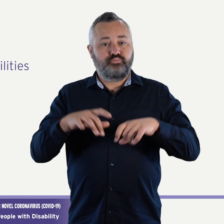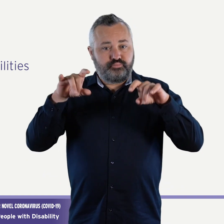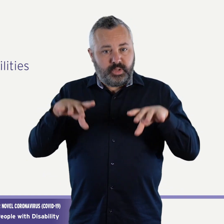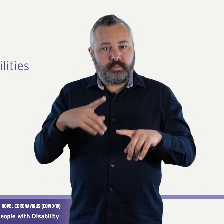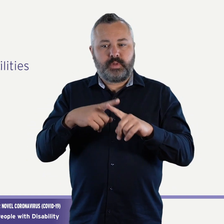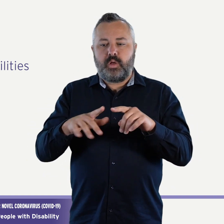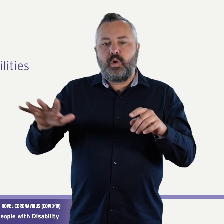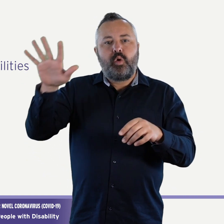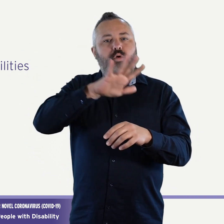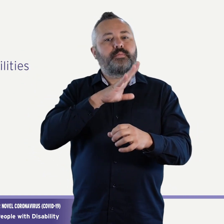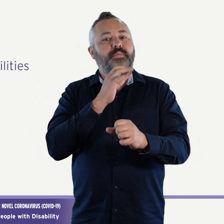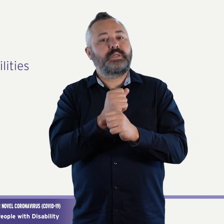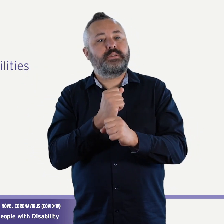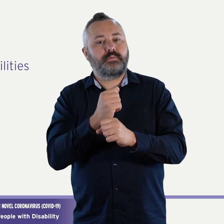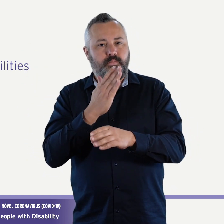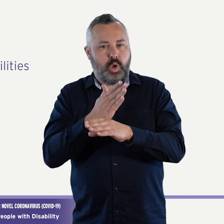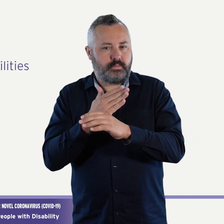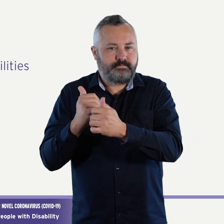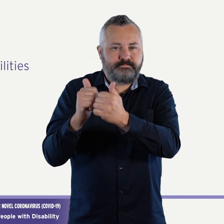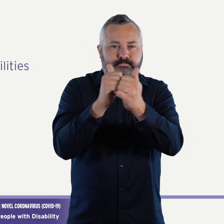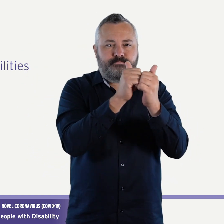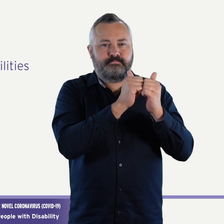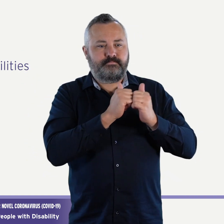The Australian Government and state and territory governments